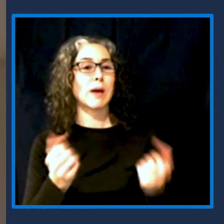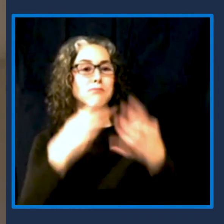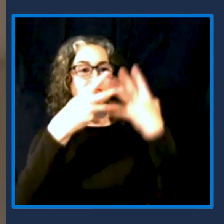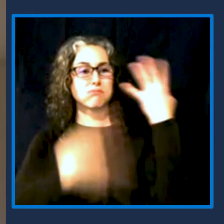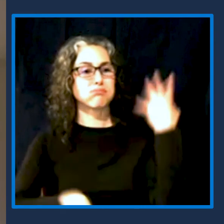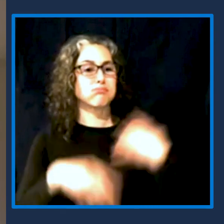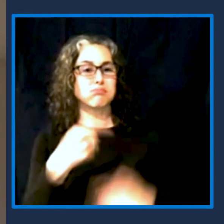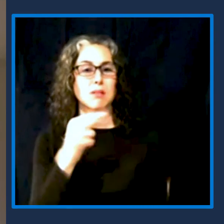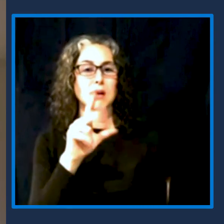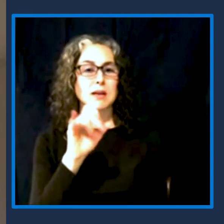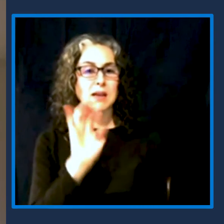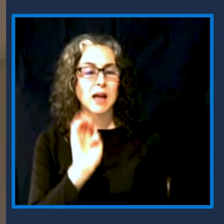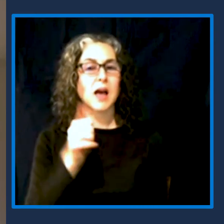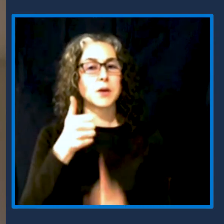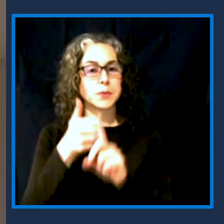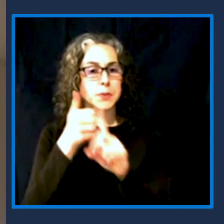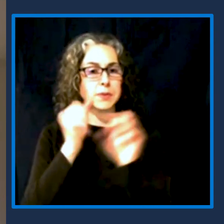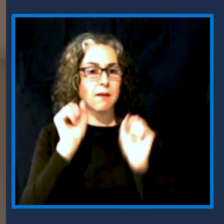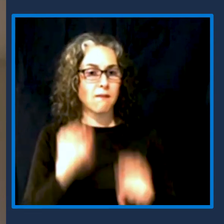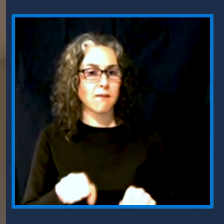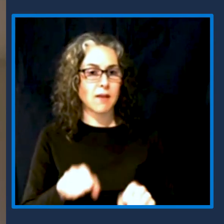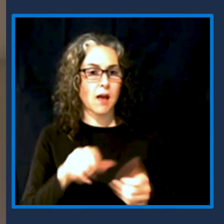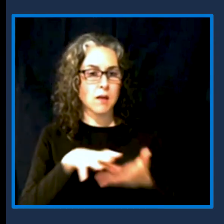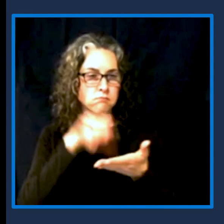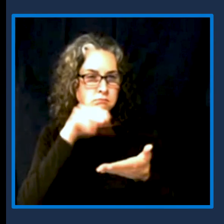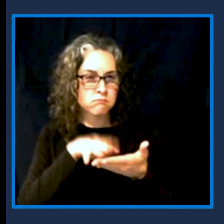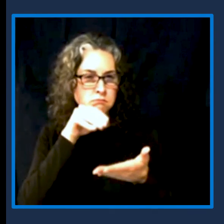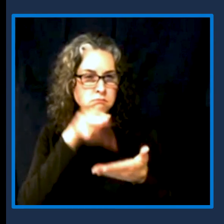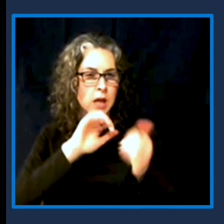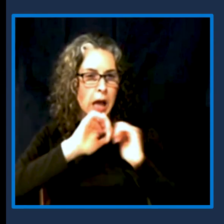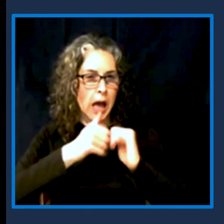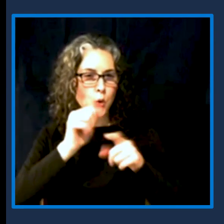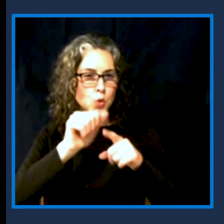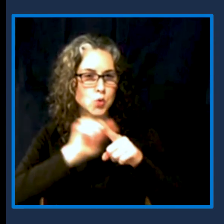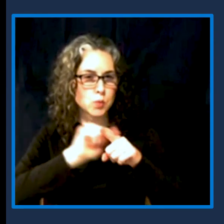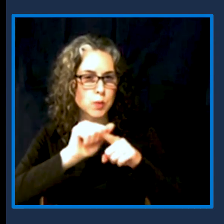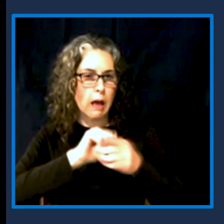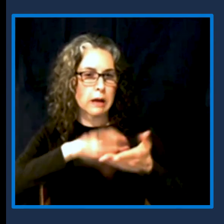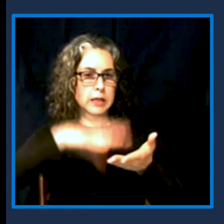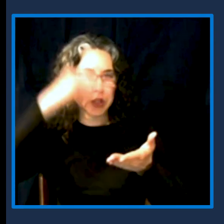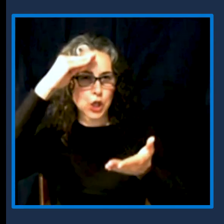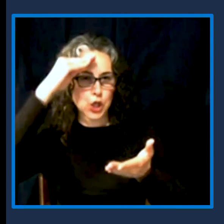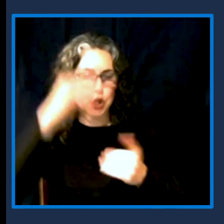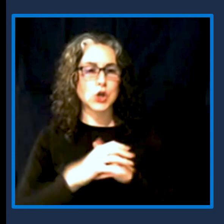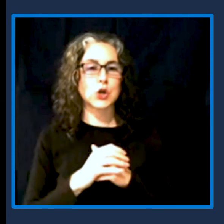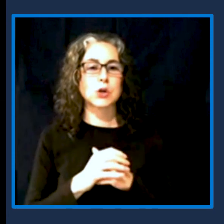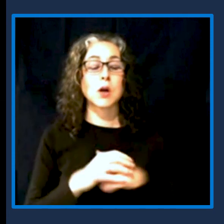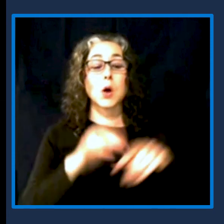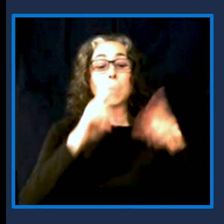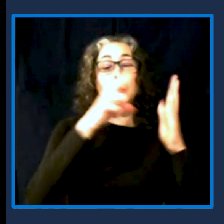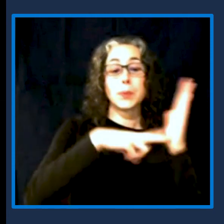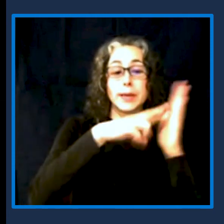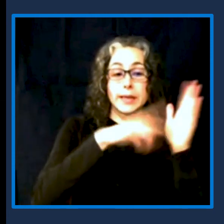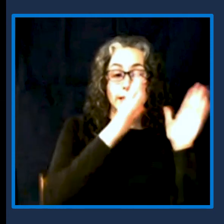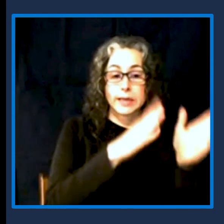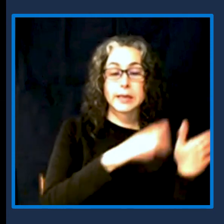of your own home to learn these tools and more they're broken out into reading writing math and